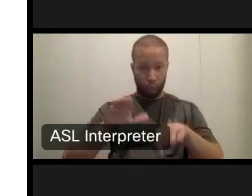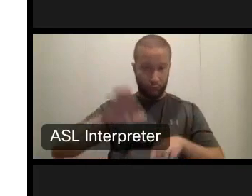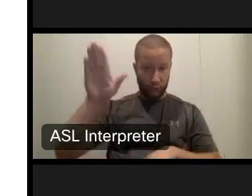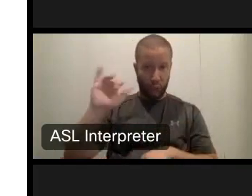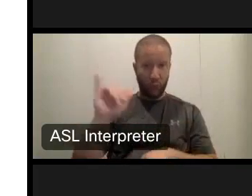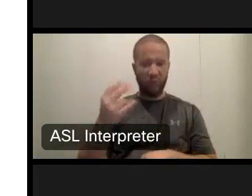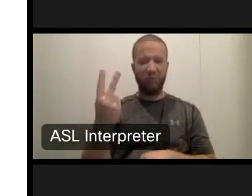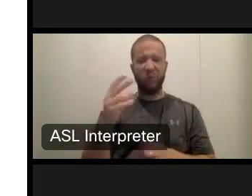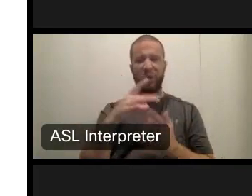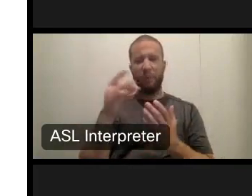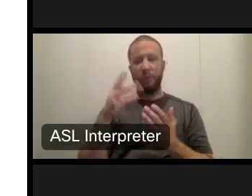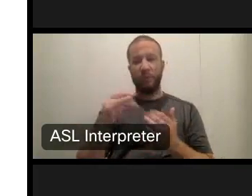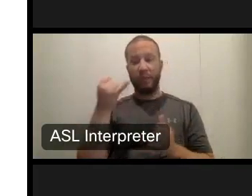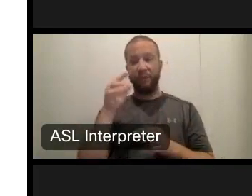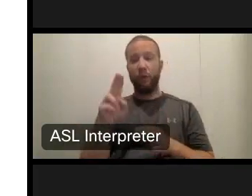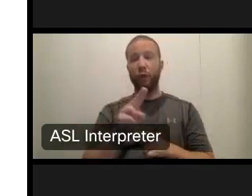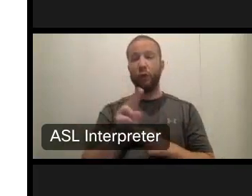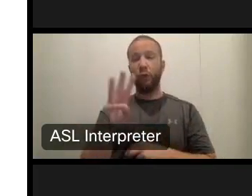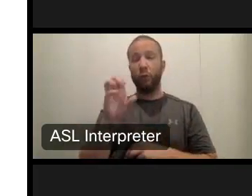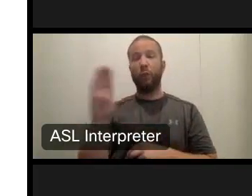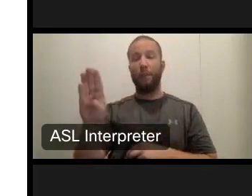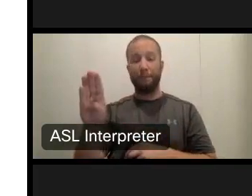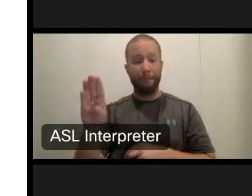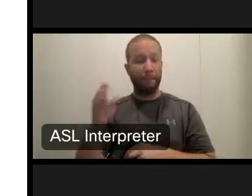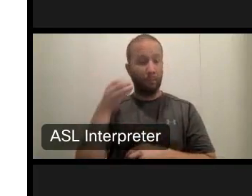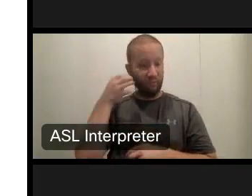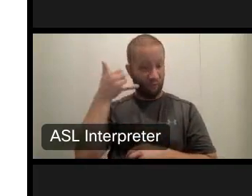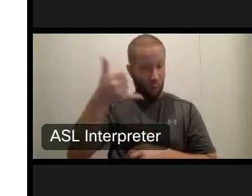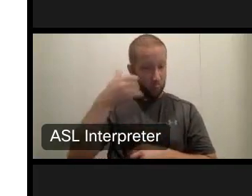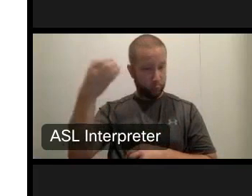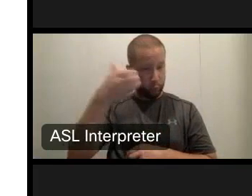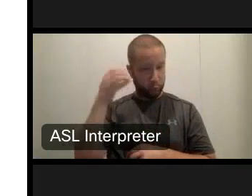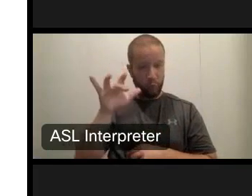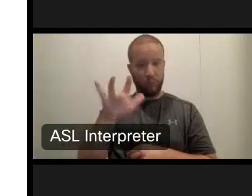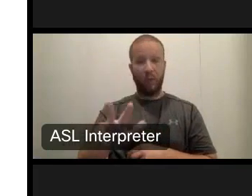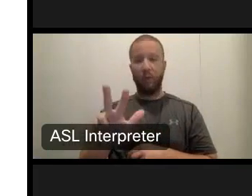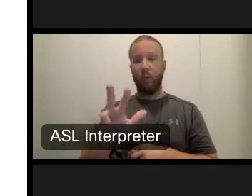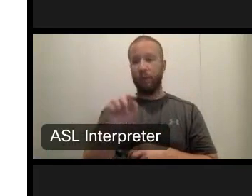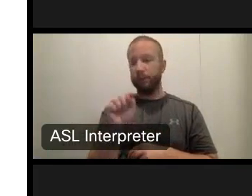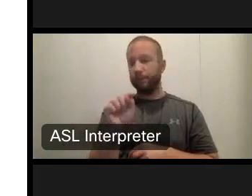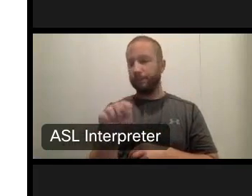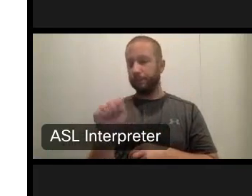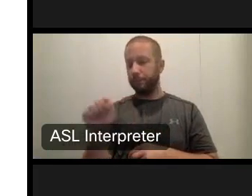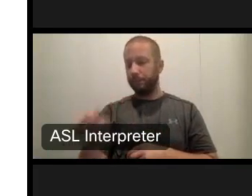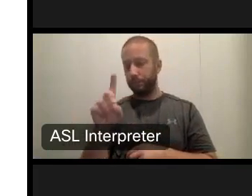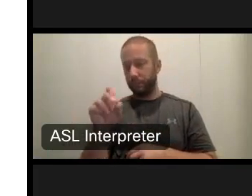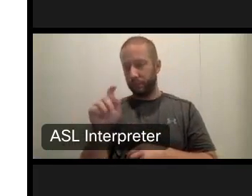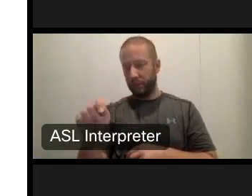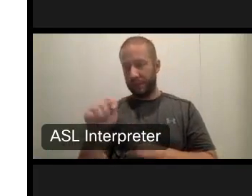if you join via browser or mobile app click the three dots icon at select raise hand